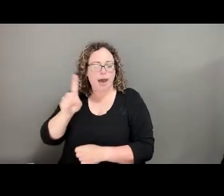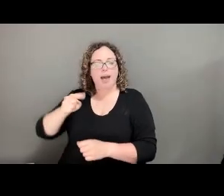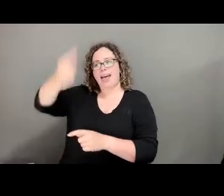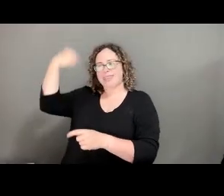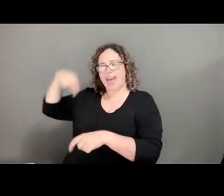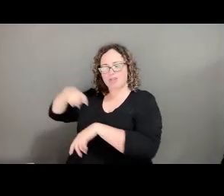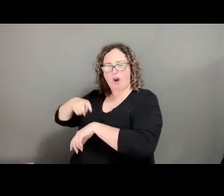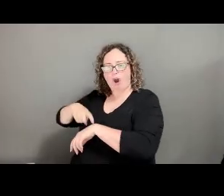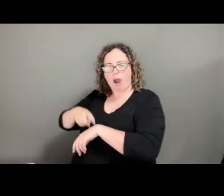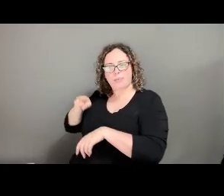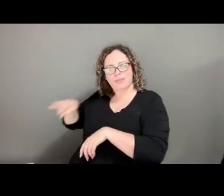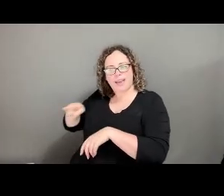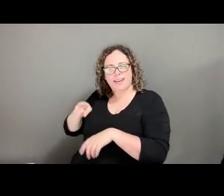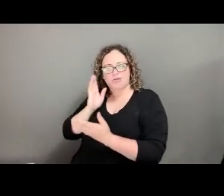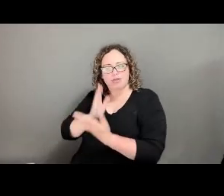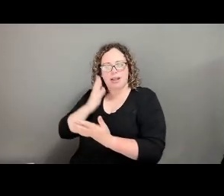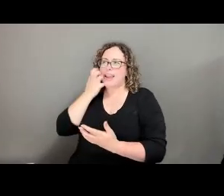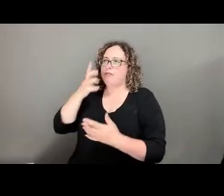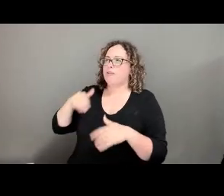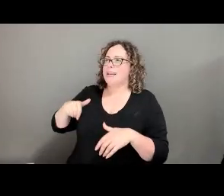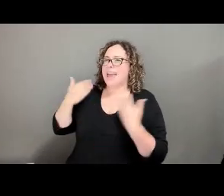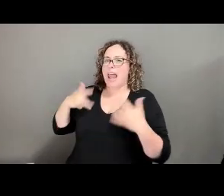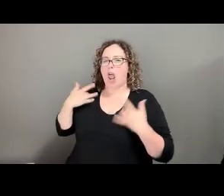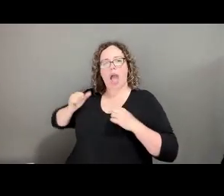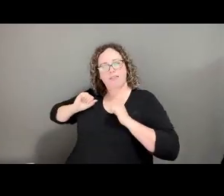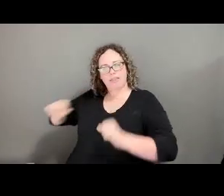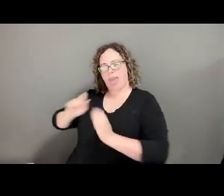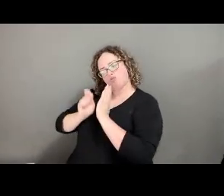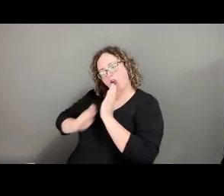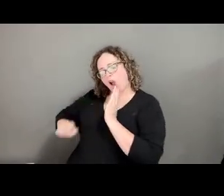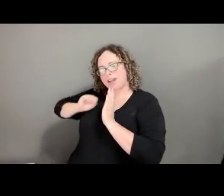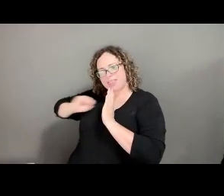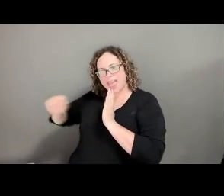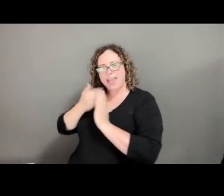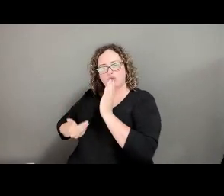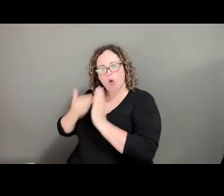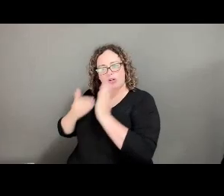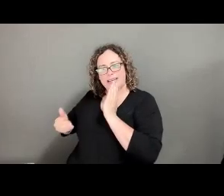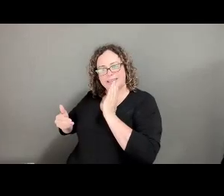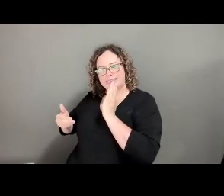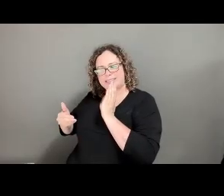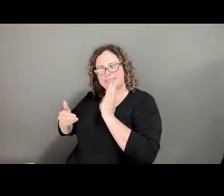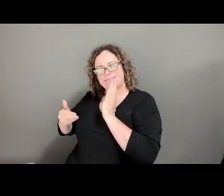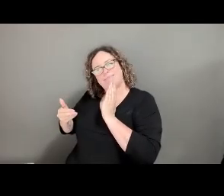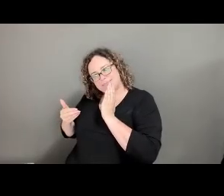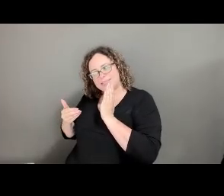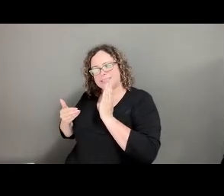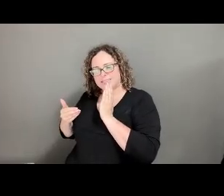and everyday lives and people whose stories aren't told. And, I would then share their stories.